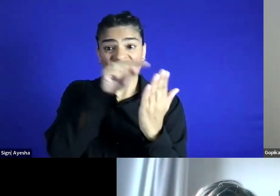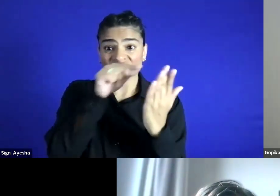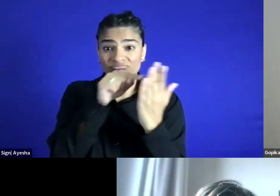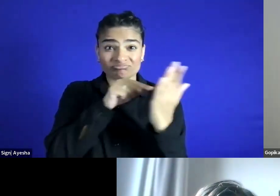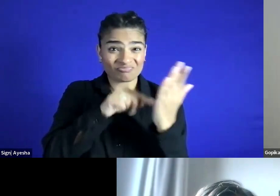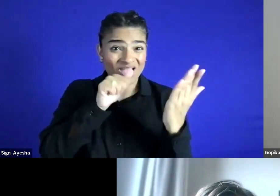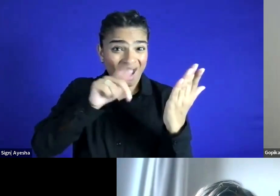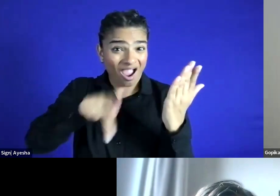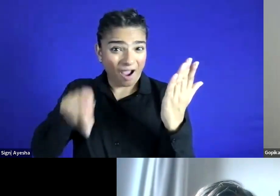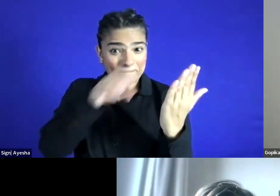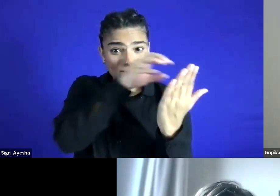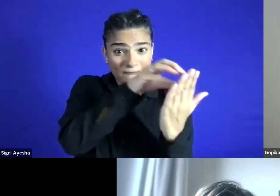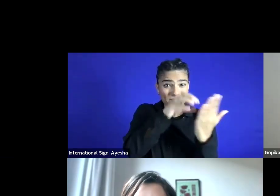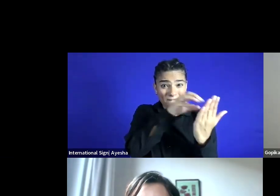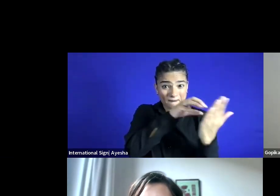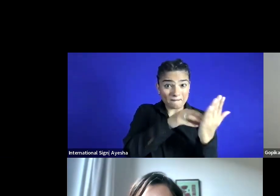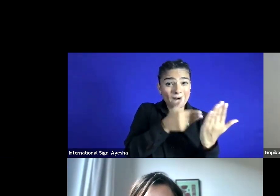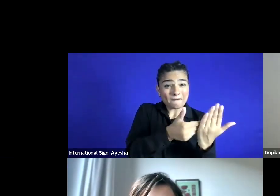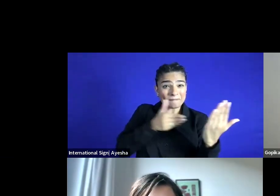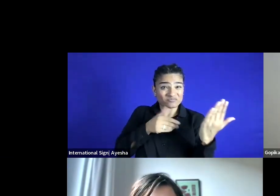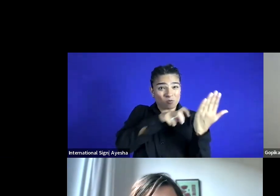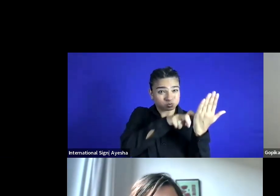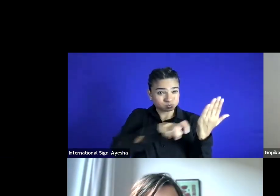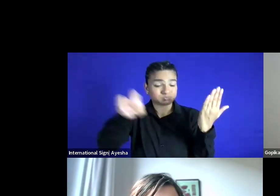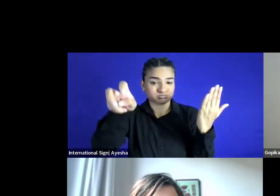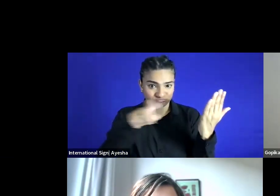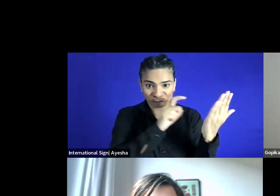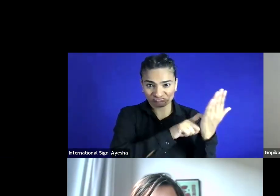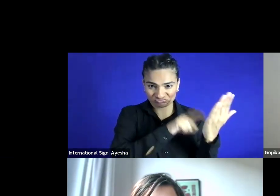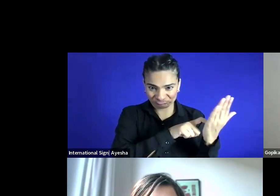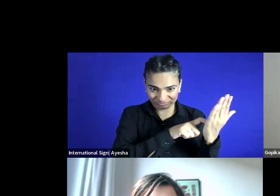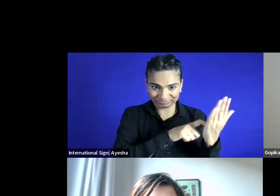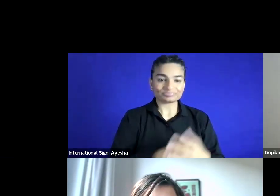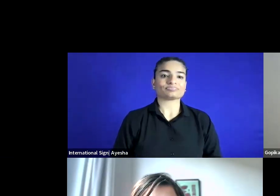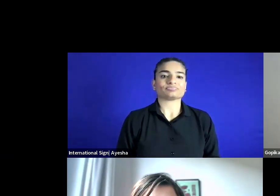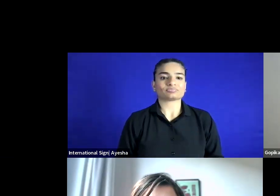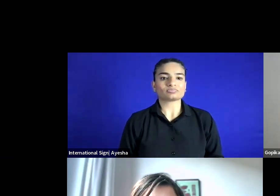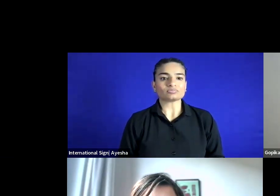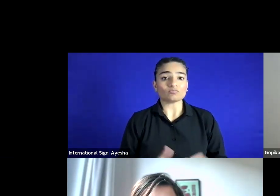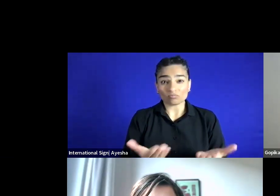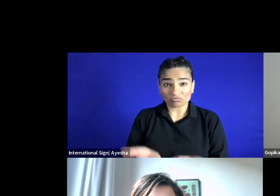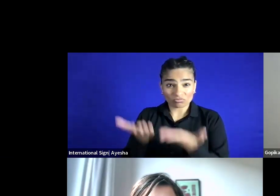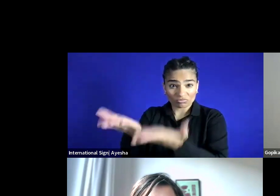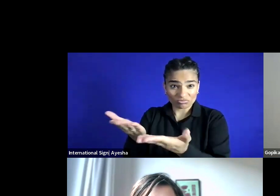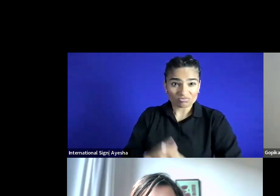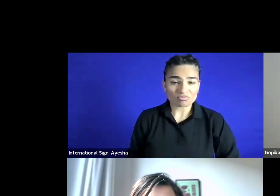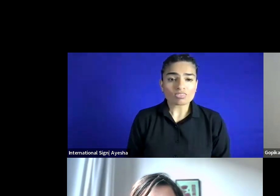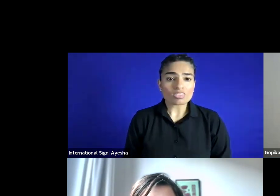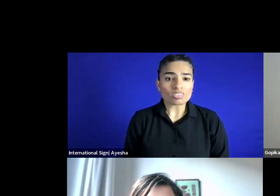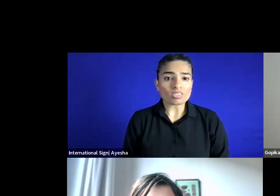with the younger picker. What are you up to? Well, I, I like how people might be thinking we have very exciting things to do,